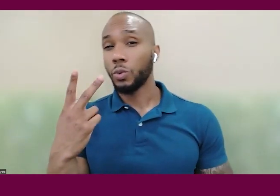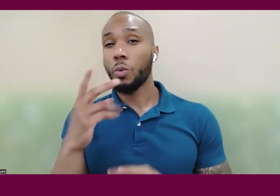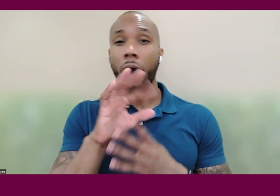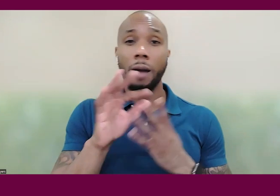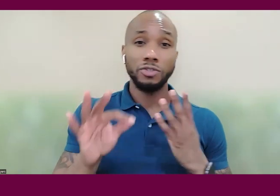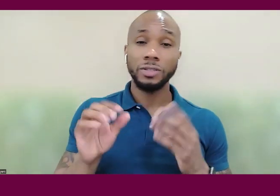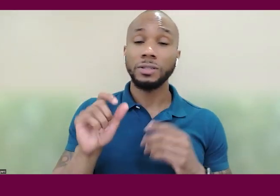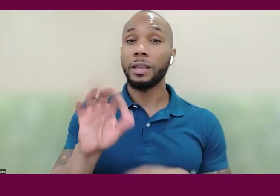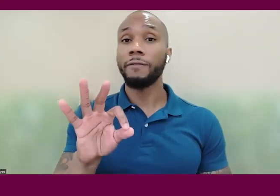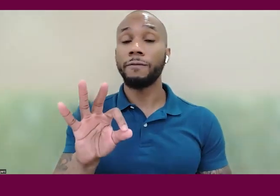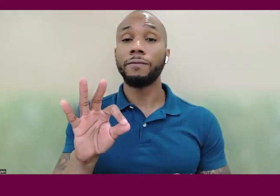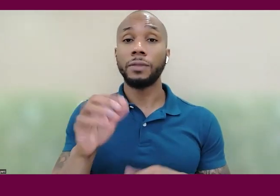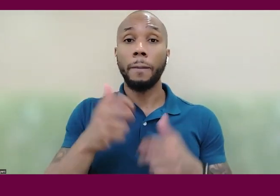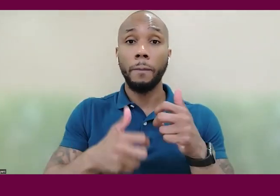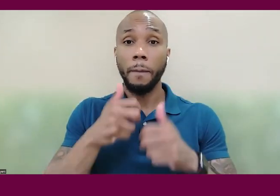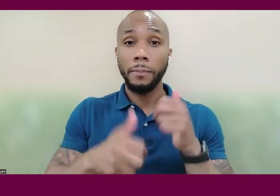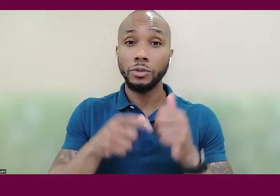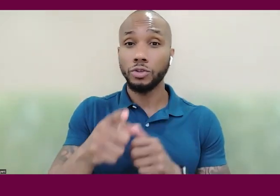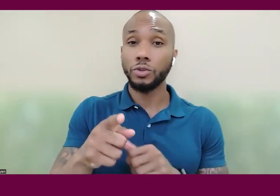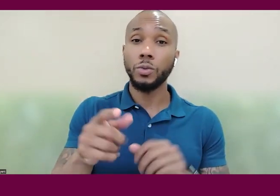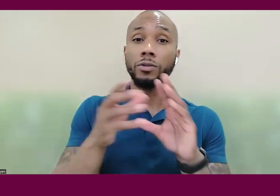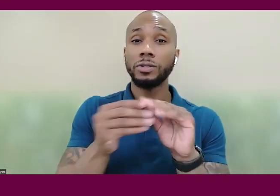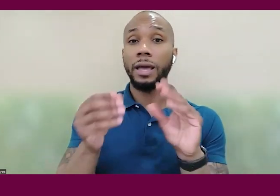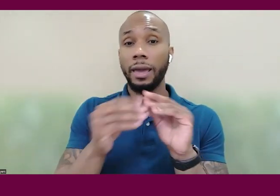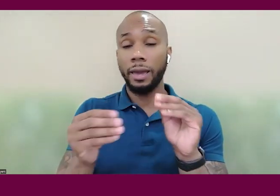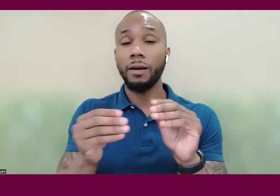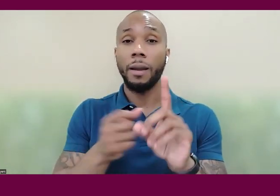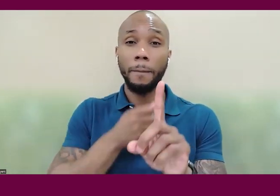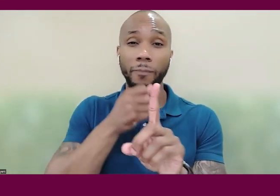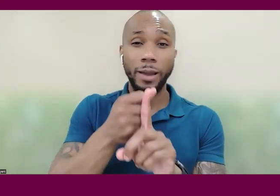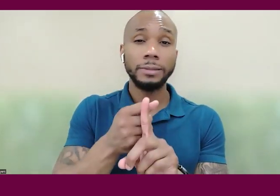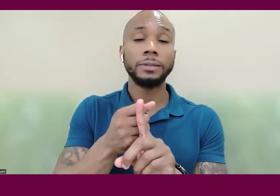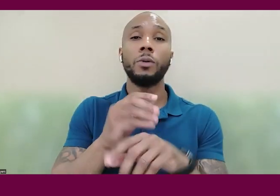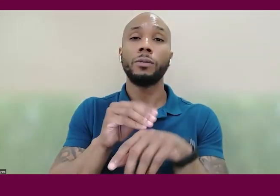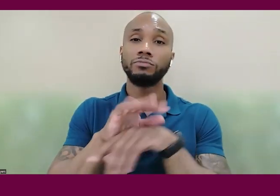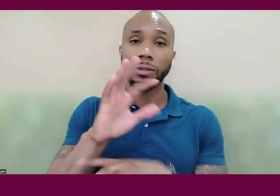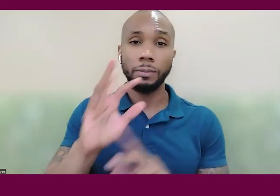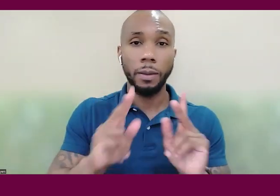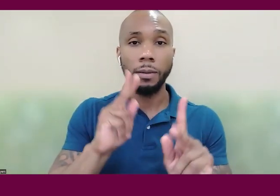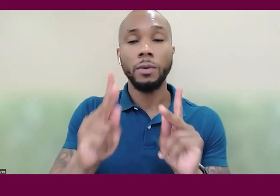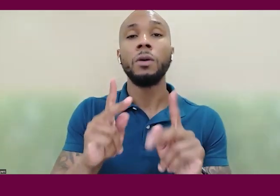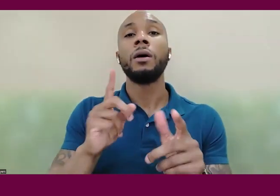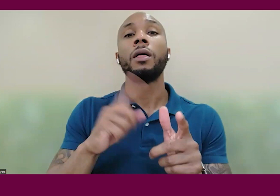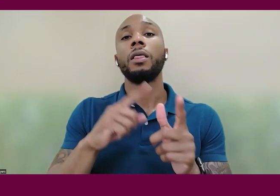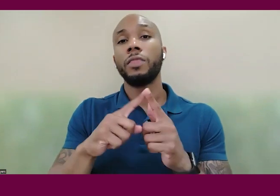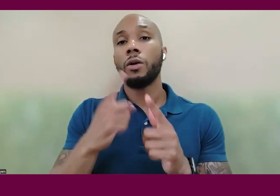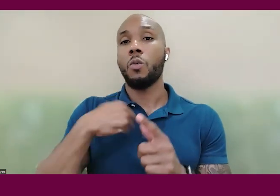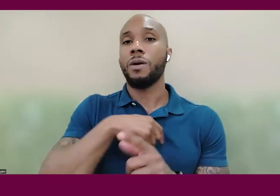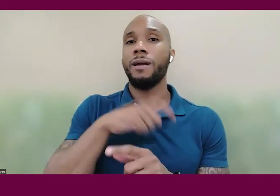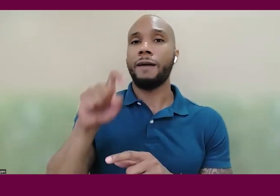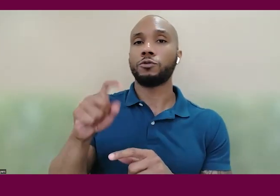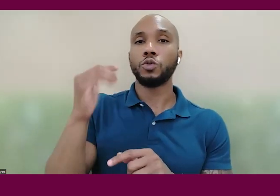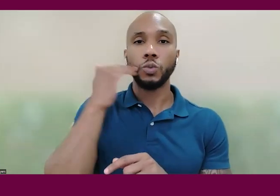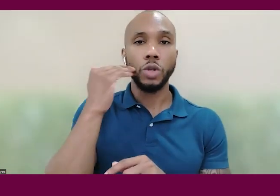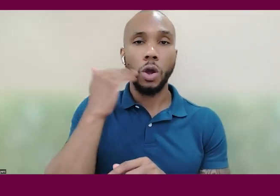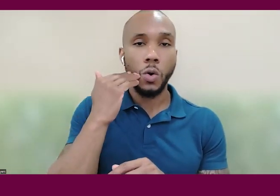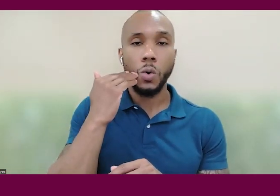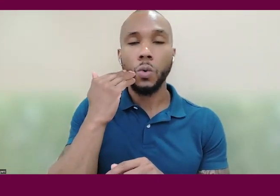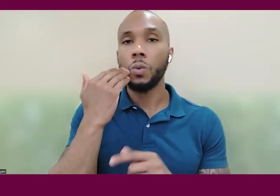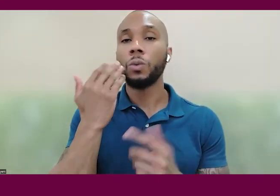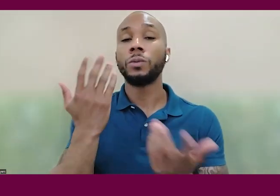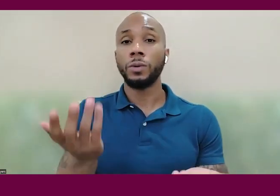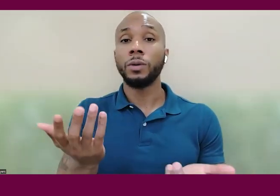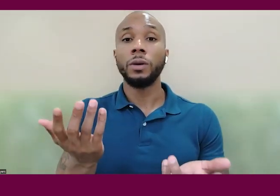If the issues that you're saying are affecting people, then we have to know, and we know